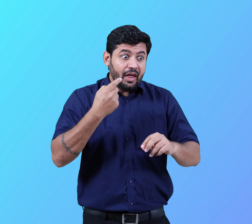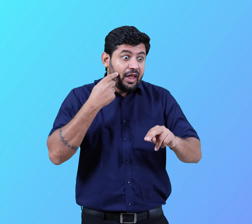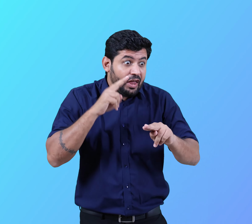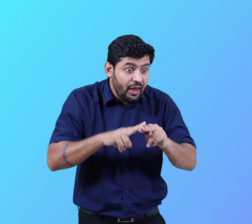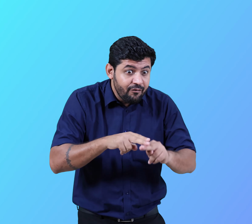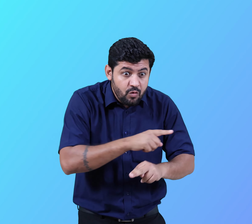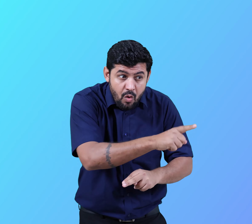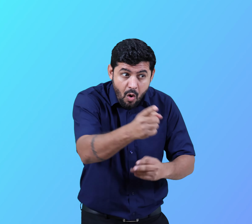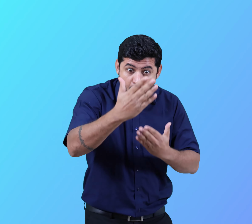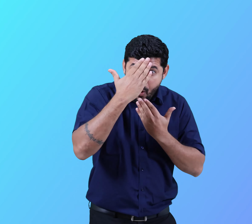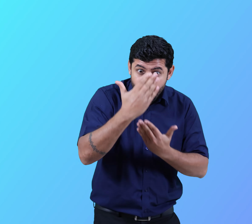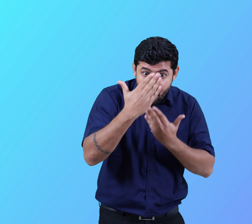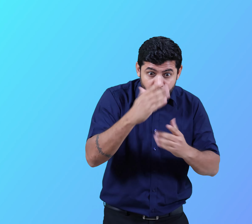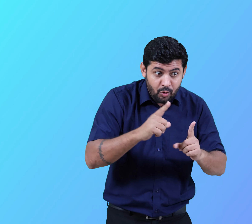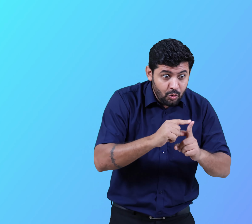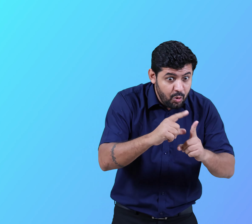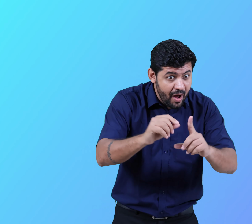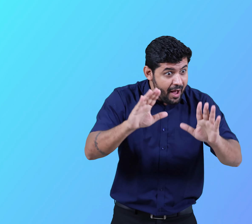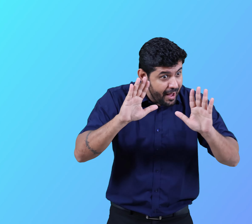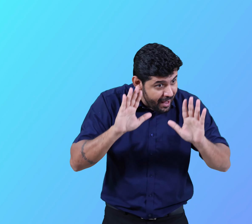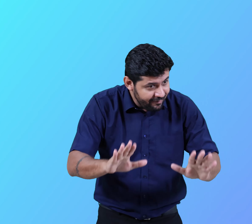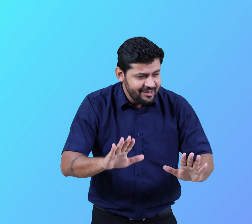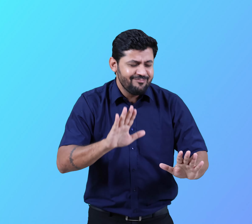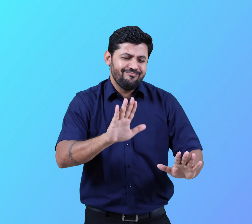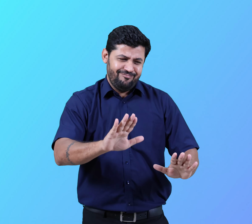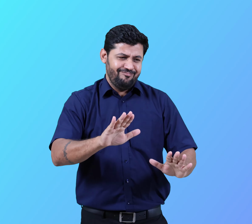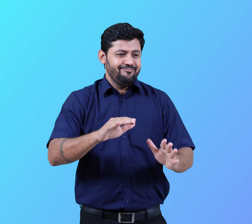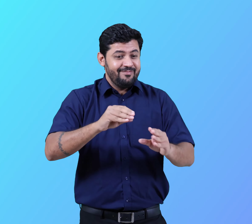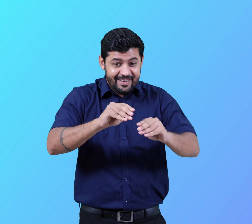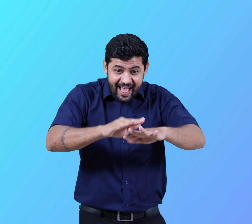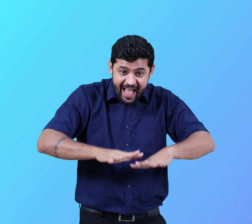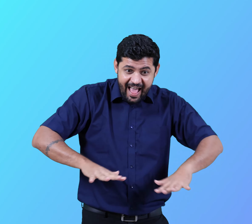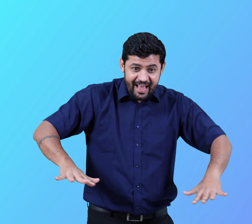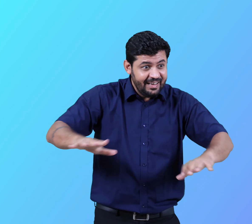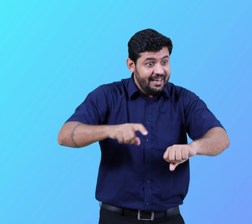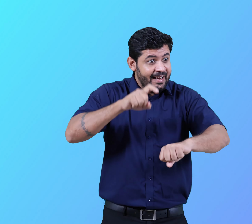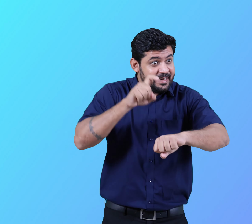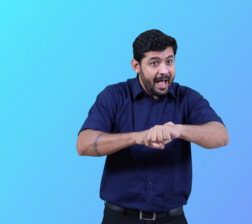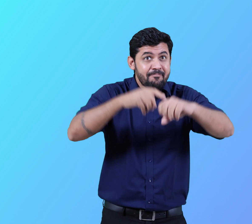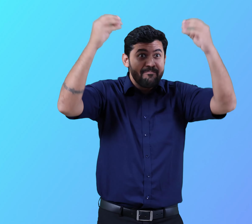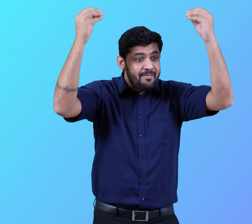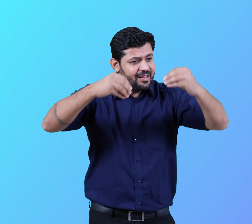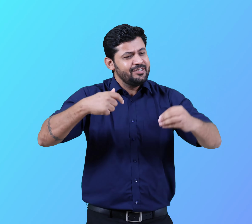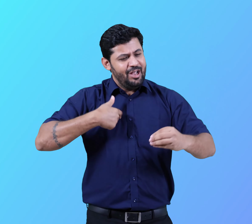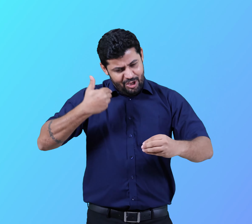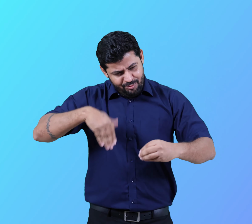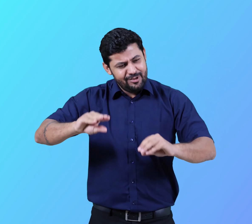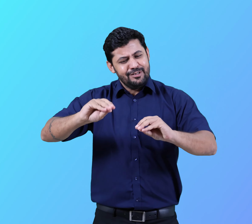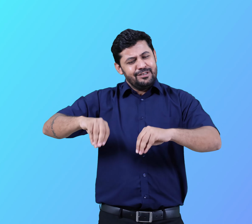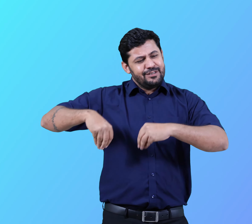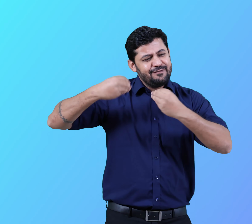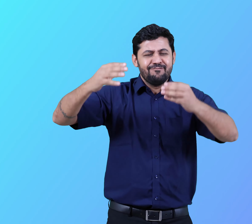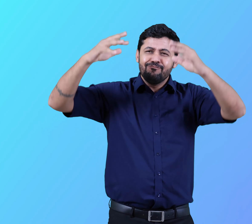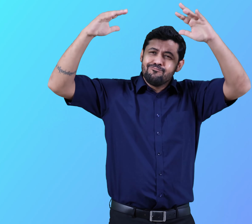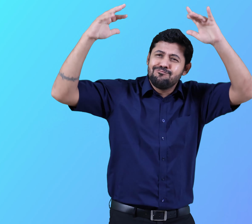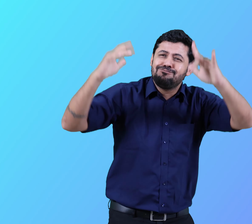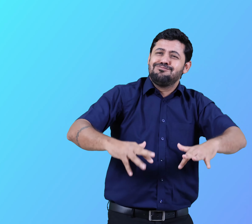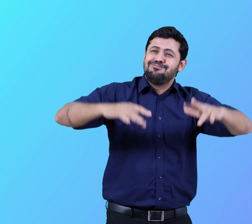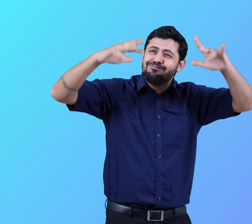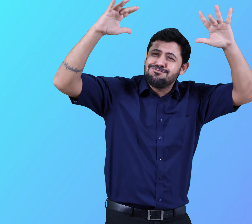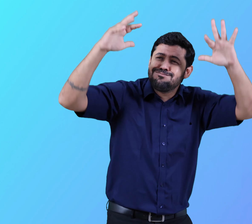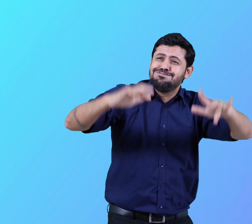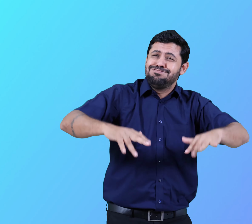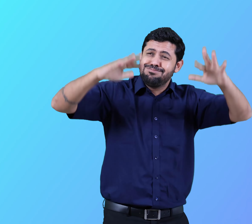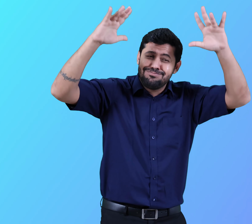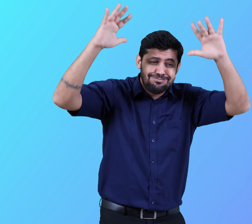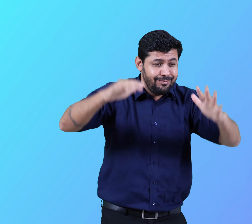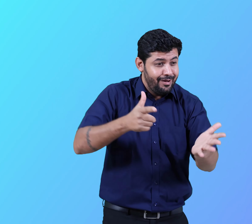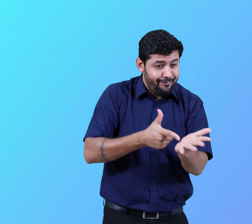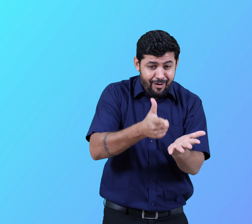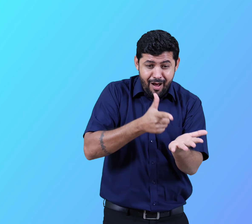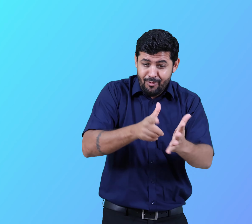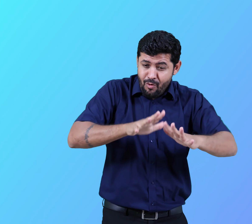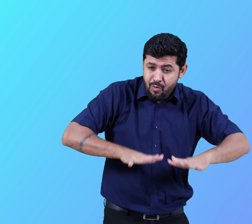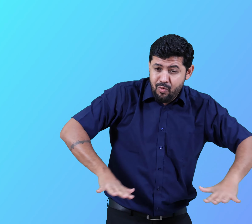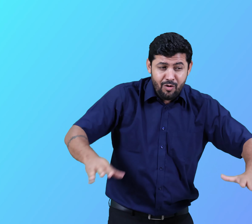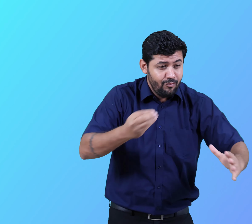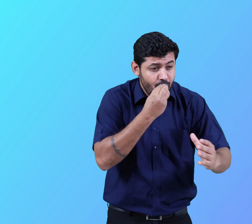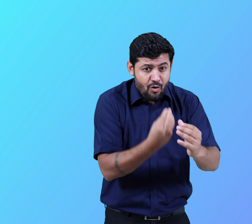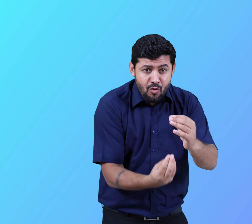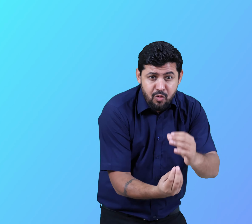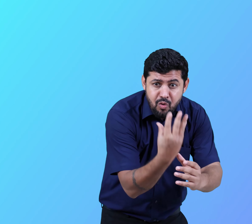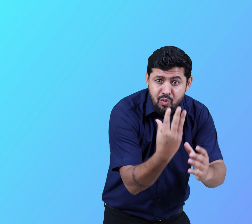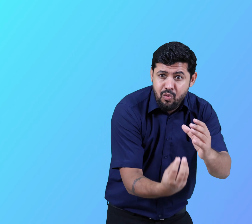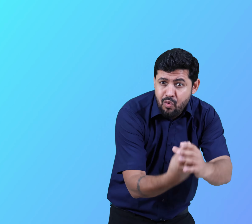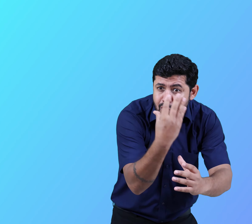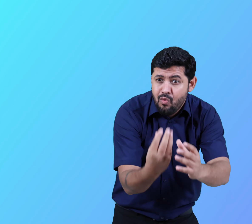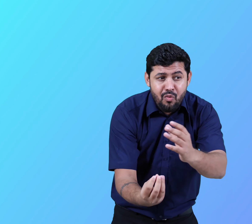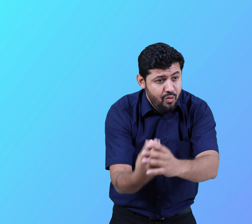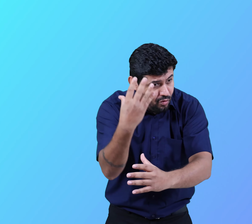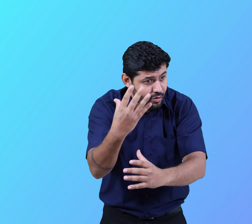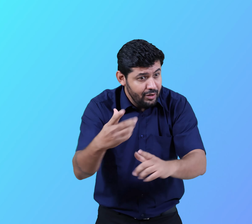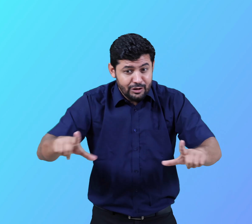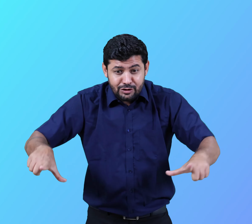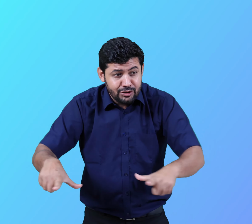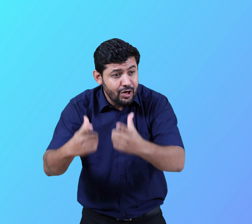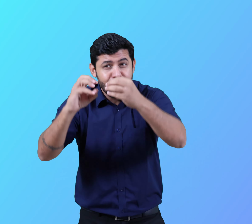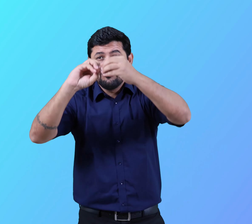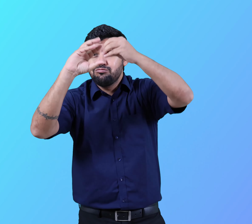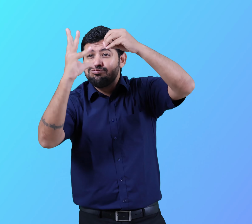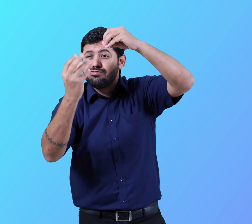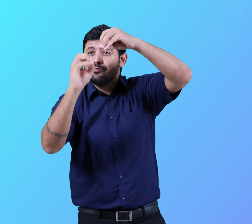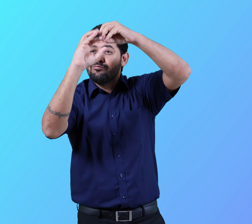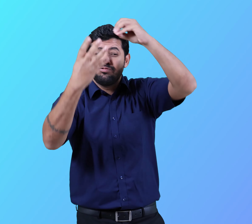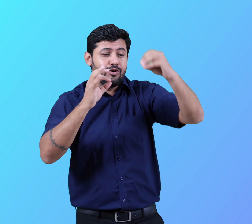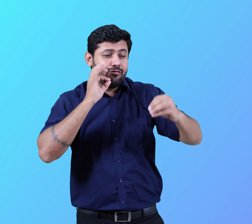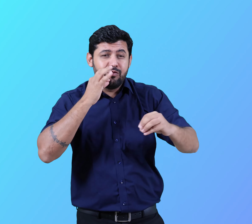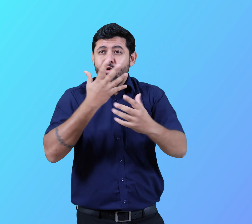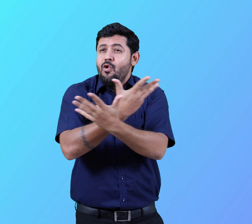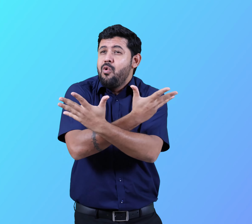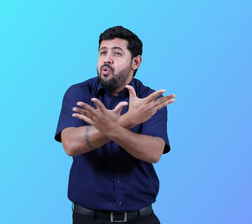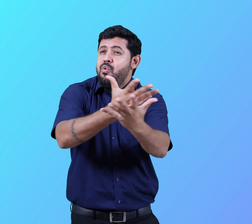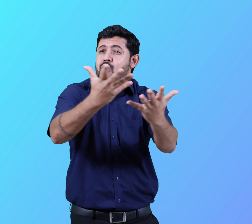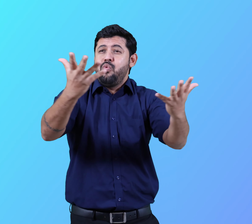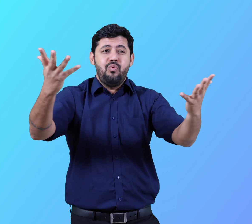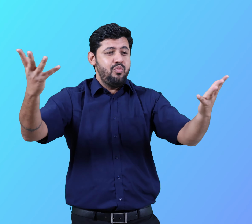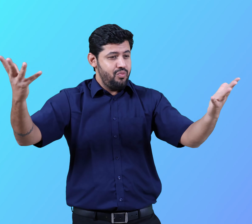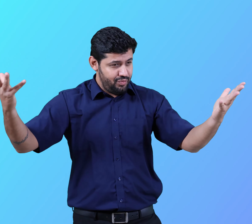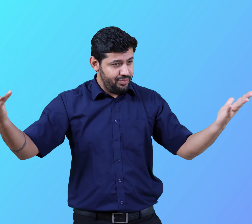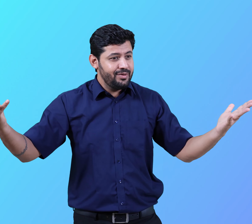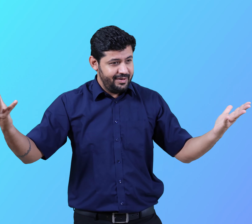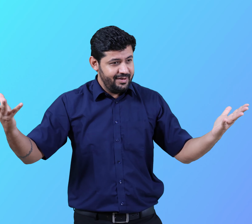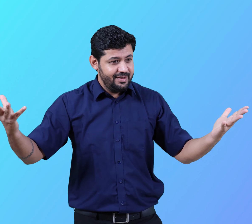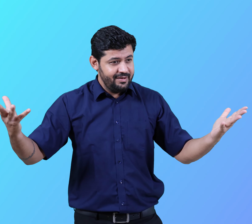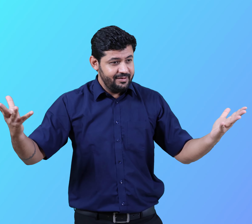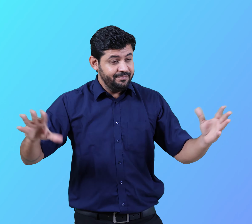If you do these things, I will give you rains at the time they should come. The land will grow crops, and the trees of the field will grow their fruit.